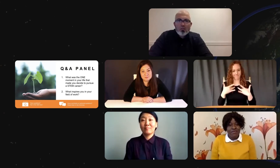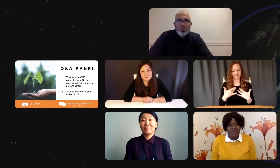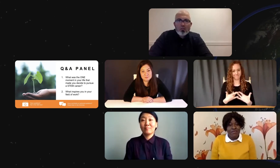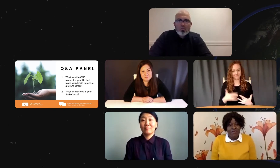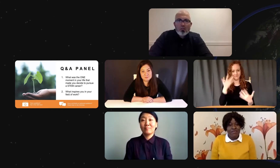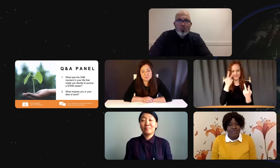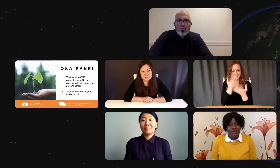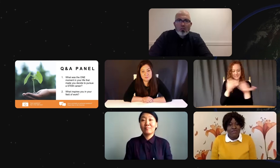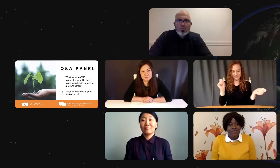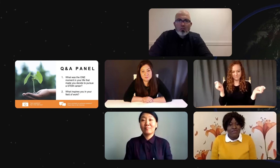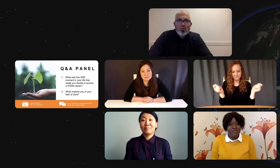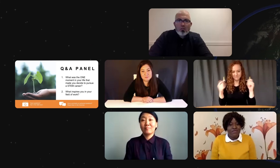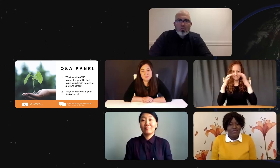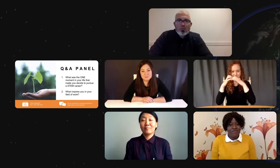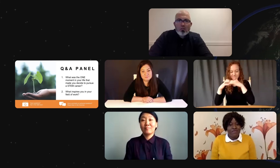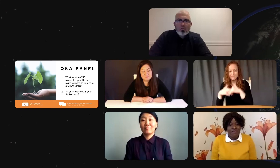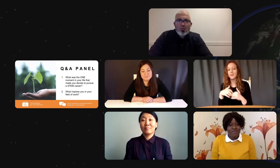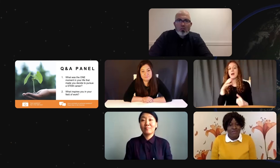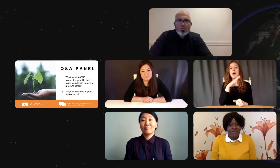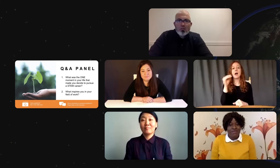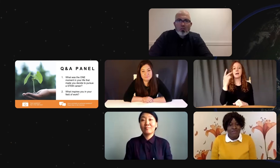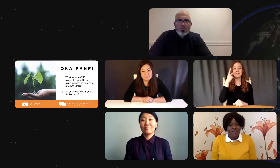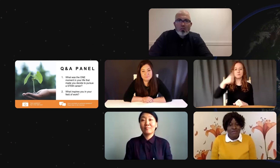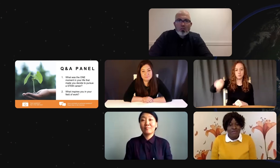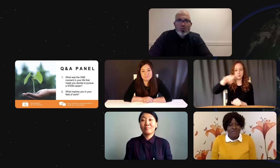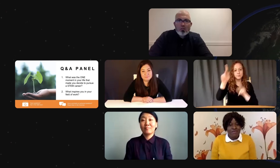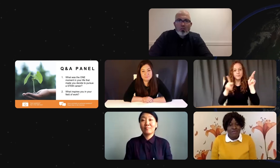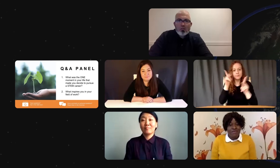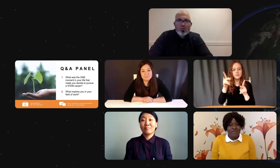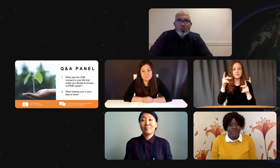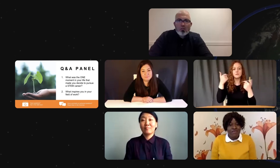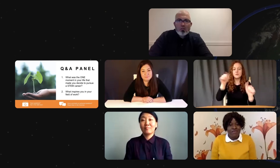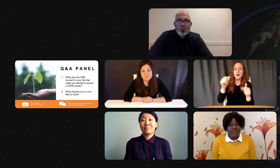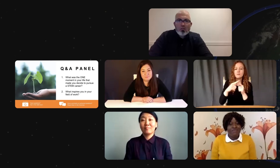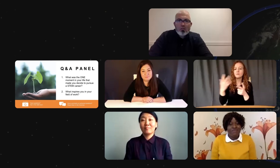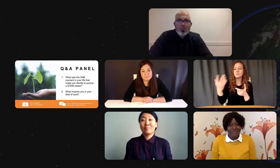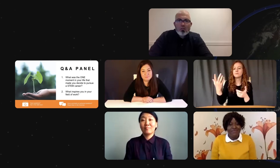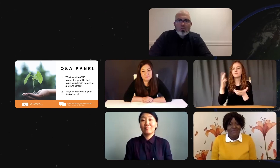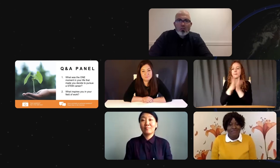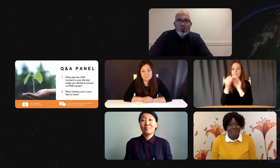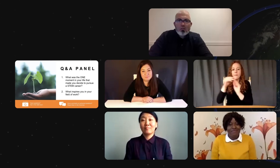it's sad to see the changes happening in the world.